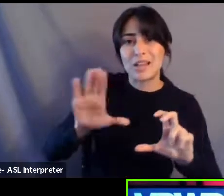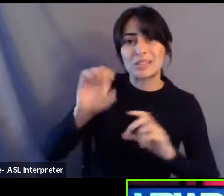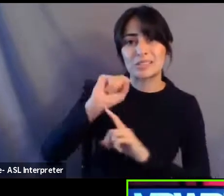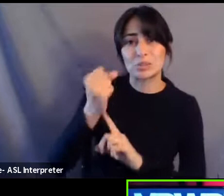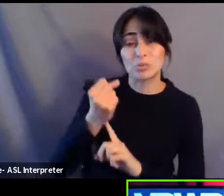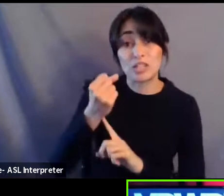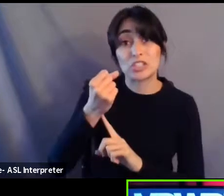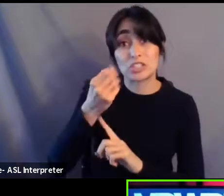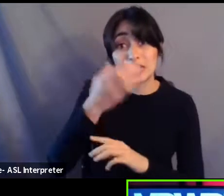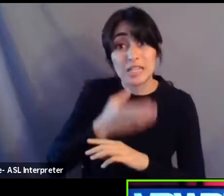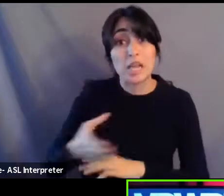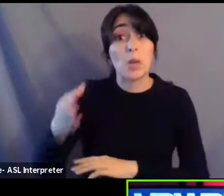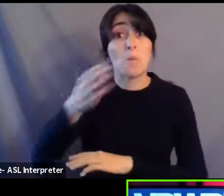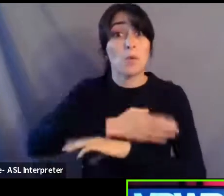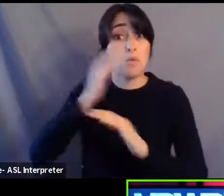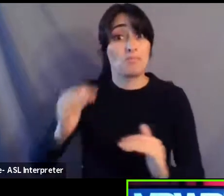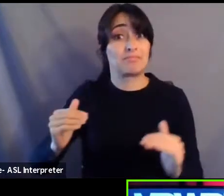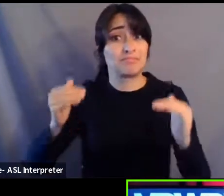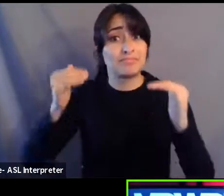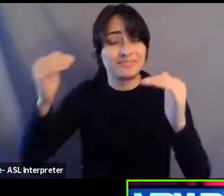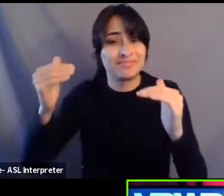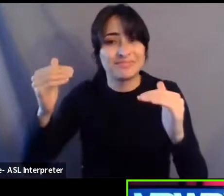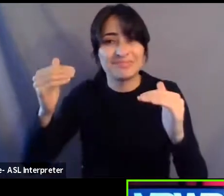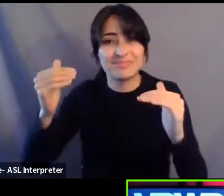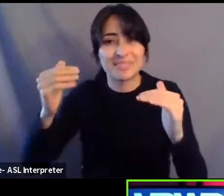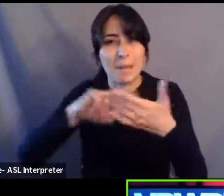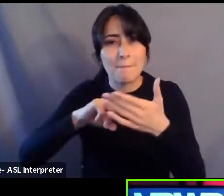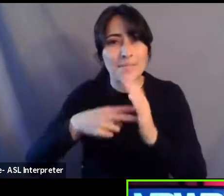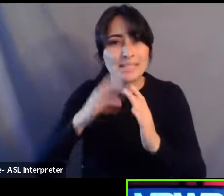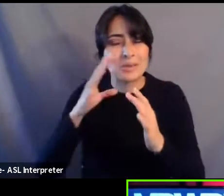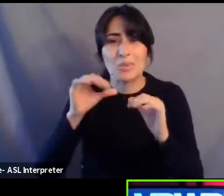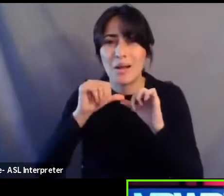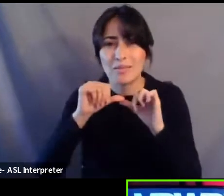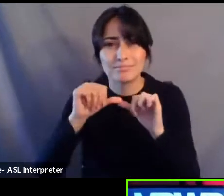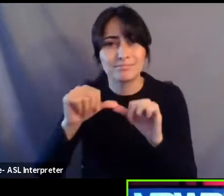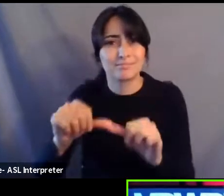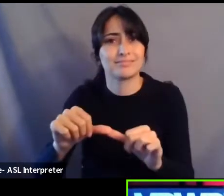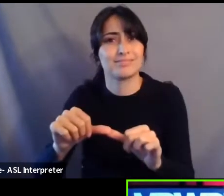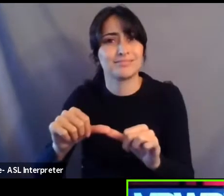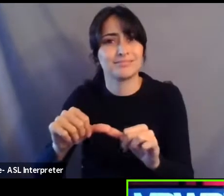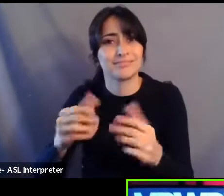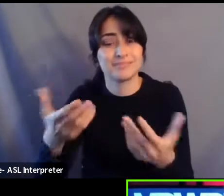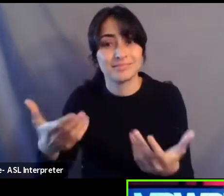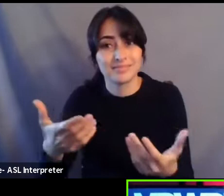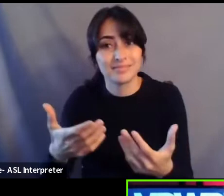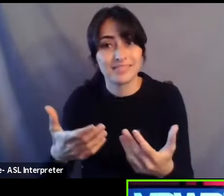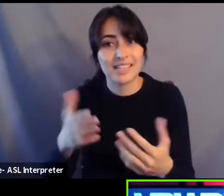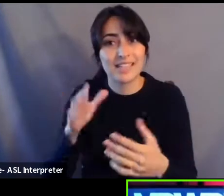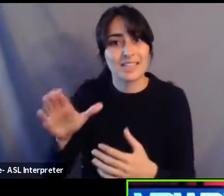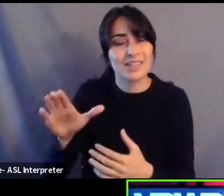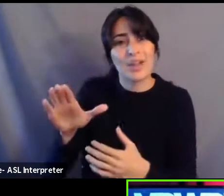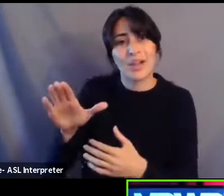the power will not shift. Those people will still be in those situations a hundred years from now.